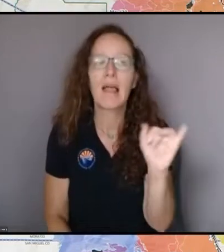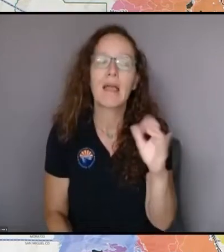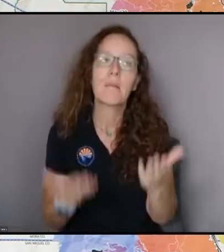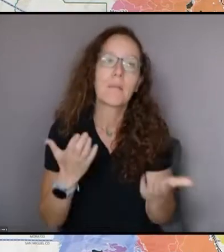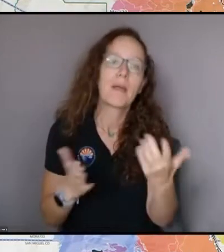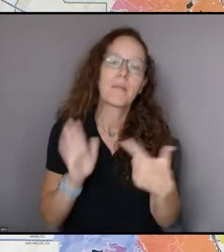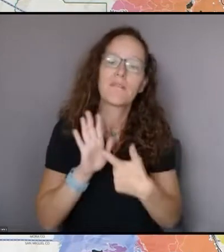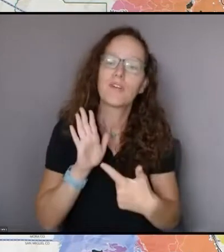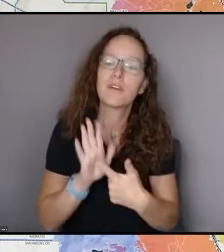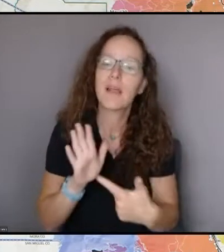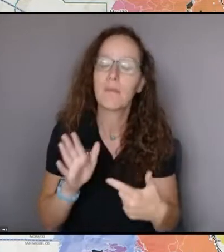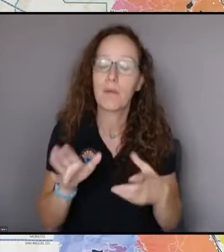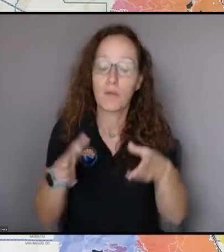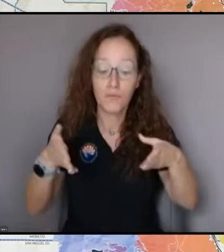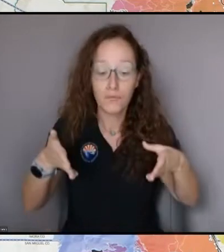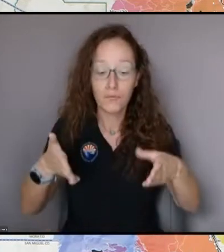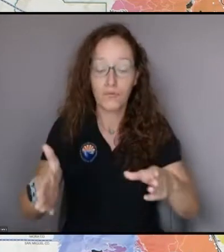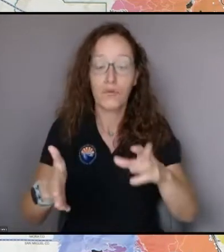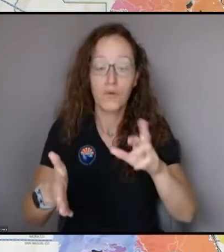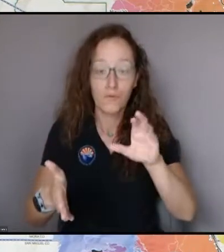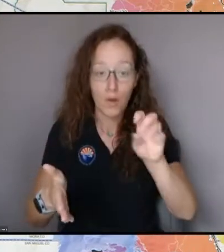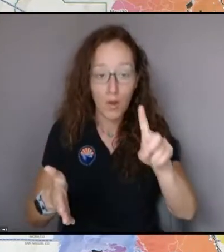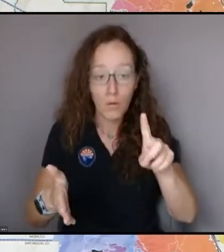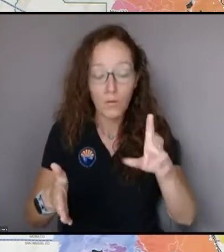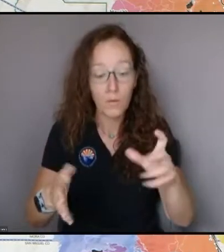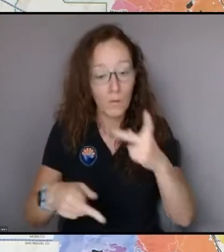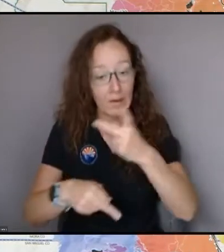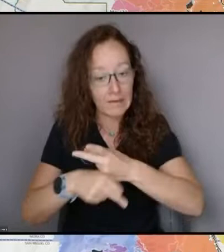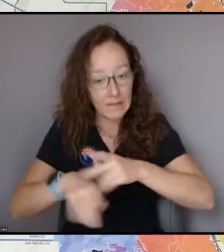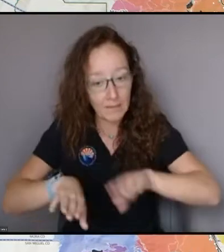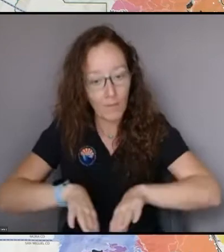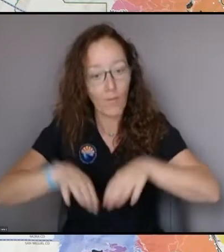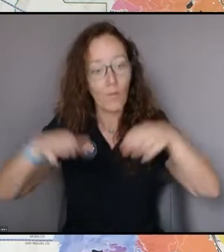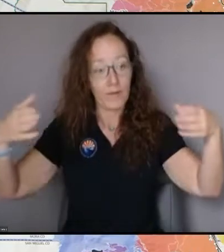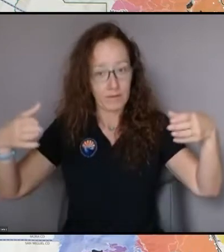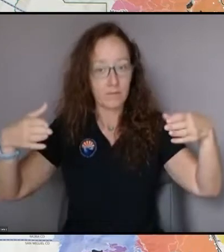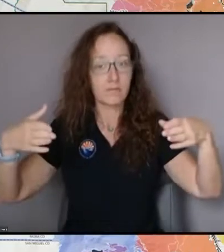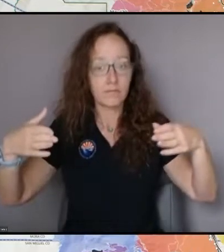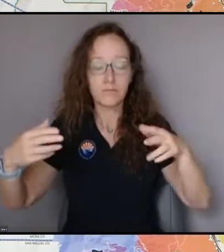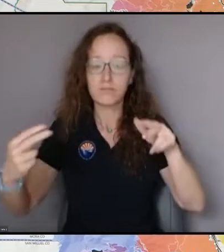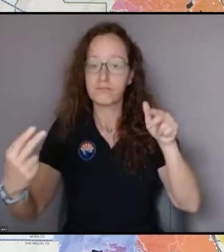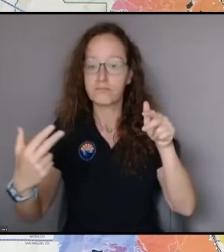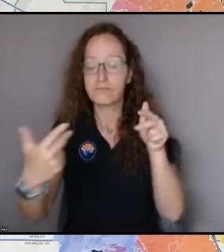to eliminate the damage that we did with our suppression repair. And those are in those cases, it's